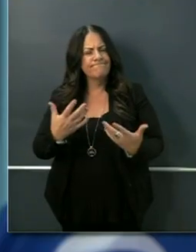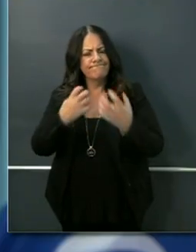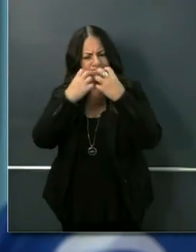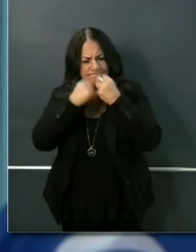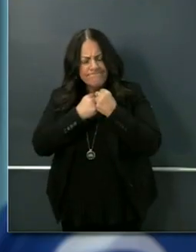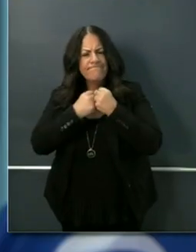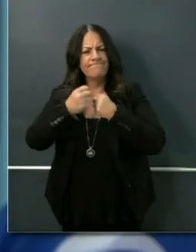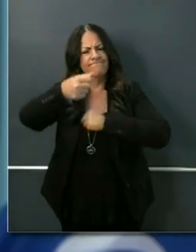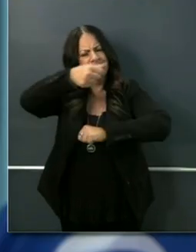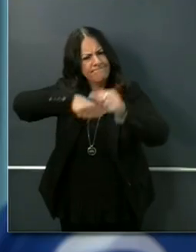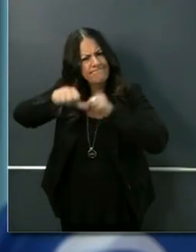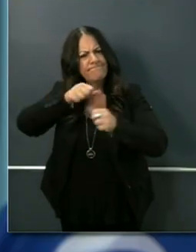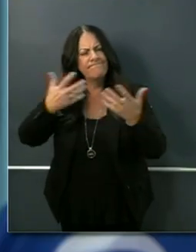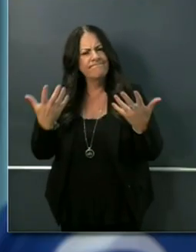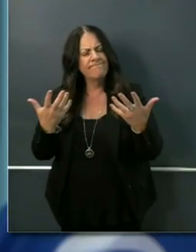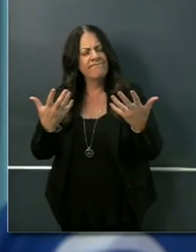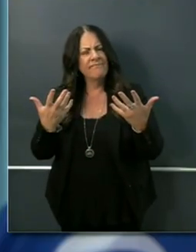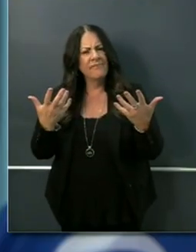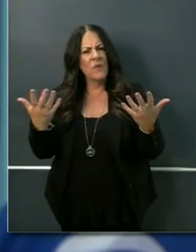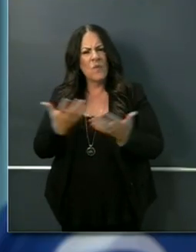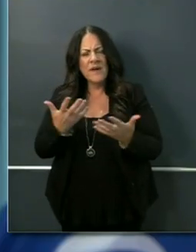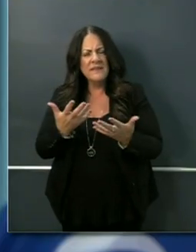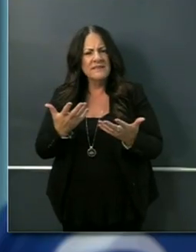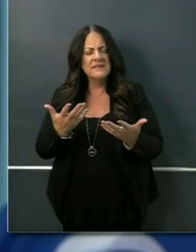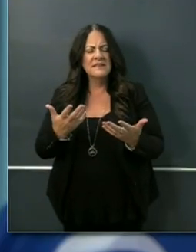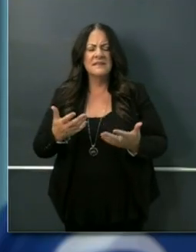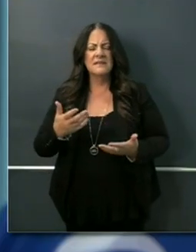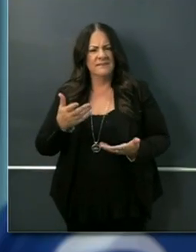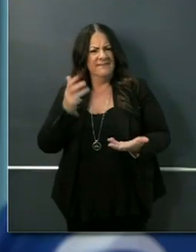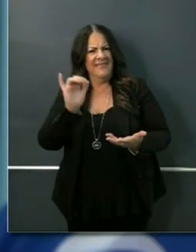TO CONTINUE TO SPREAD THE WORD OF VIGILANCE AND MAINTAIN OUR